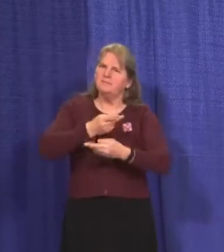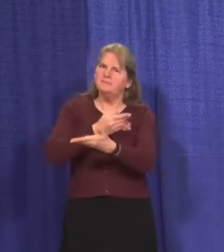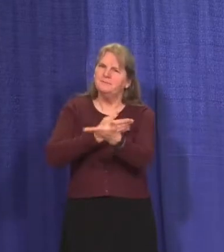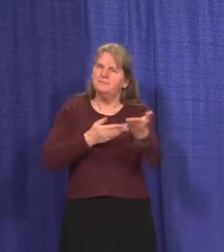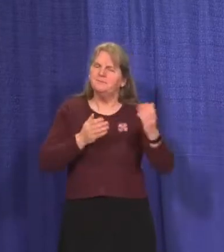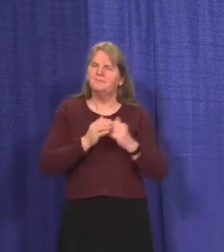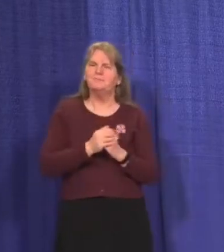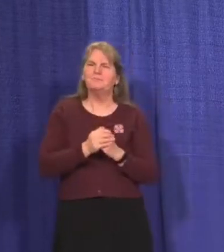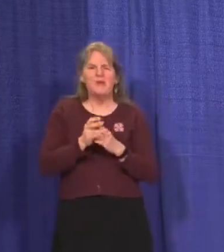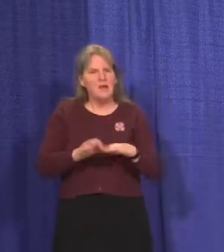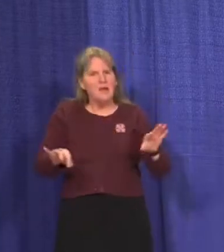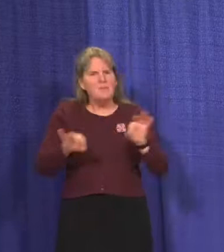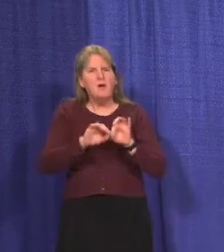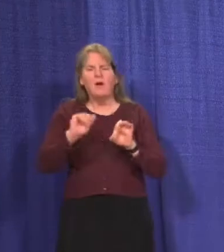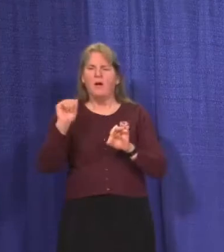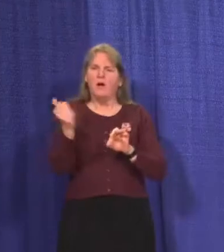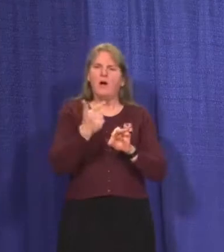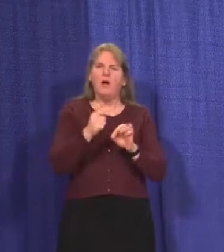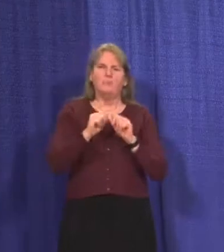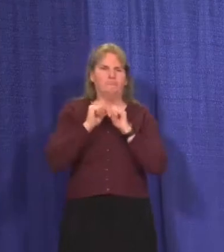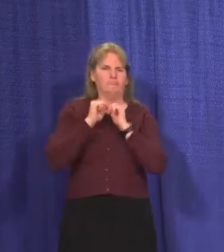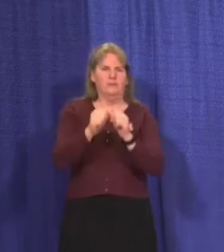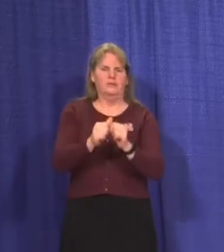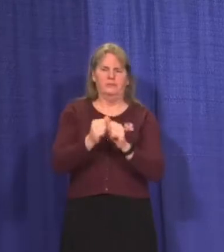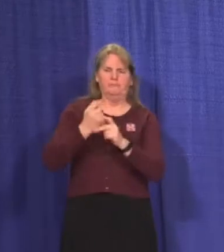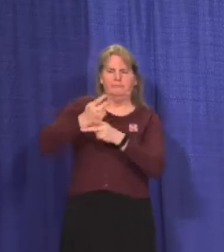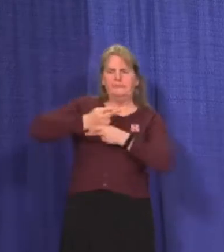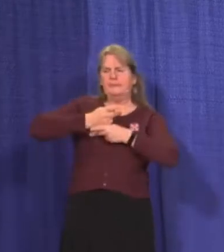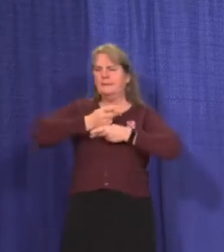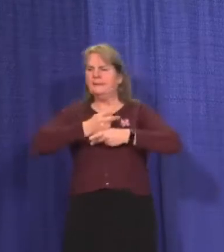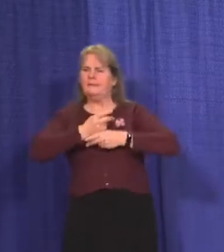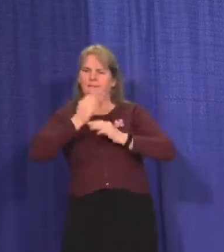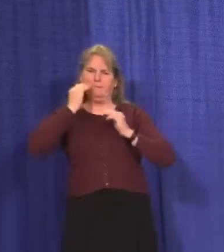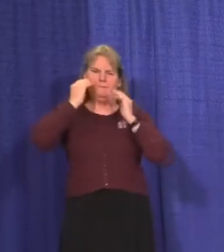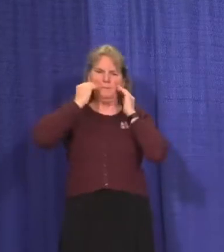to be cautious to follow public health measure.